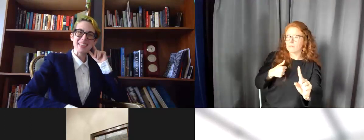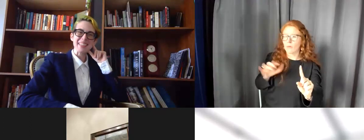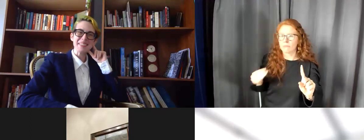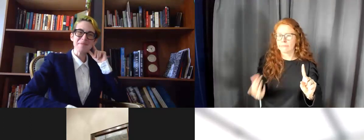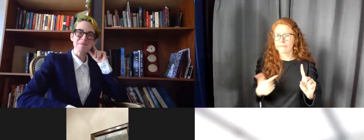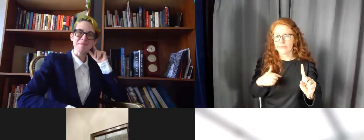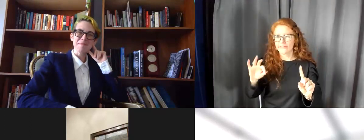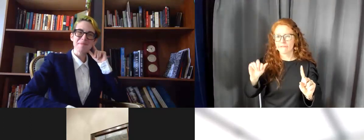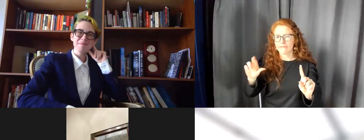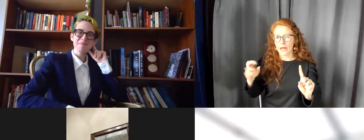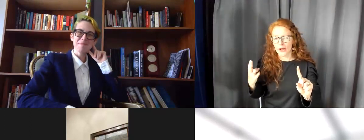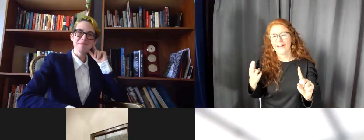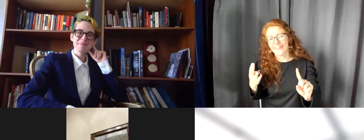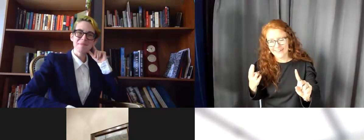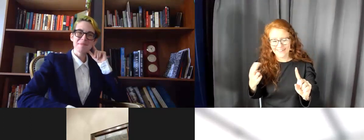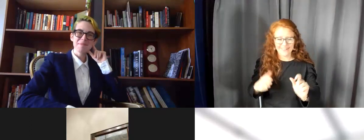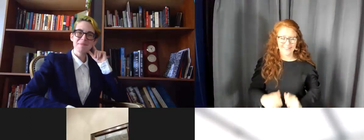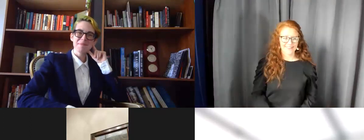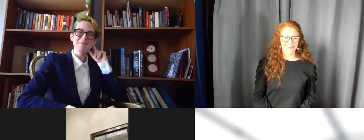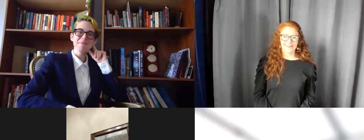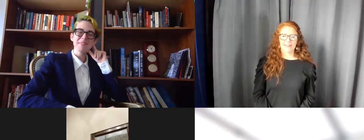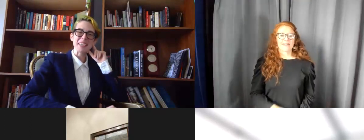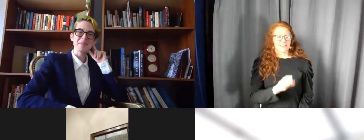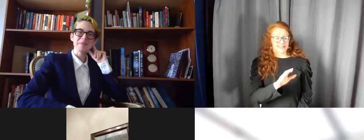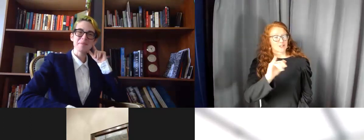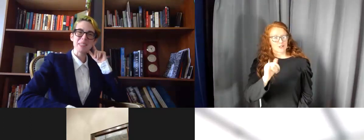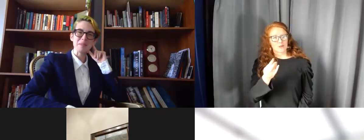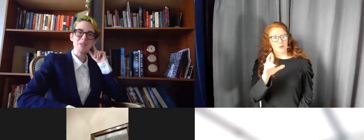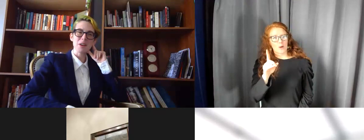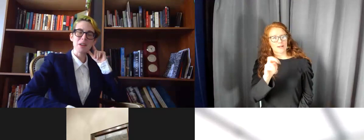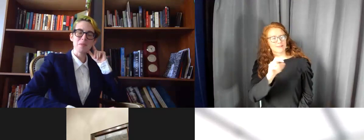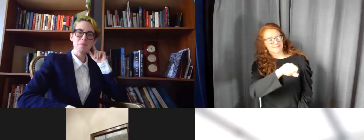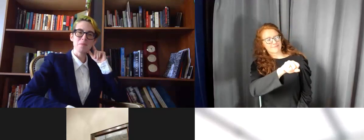Yeah. Jordan Radford: for sure. Farrah Garland: Yeah. it seems very